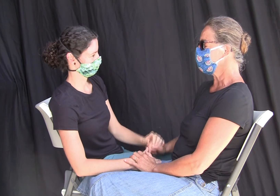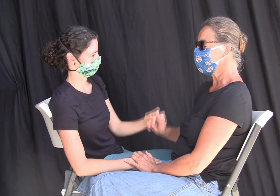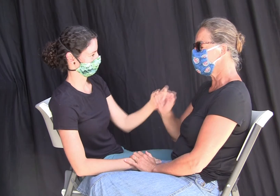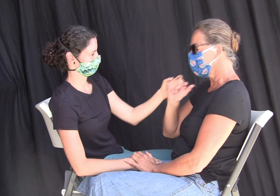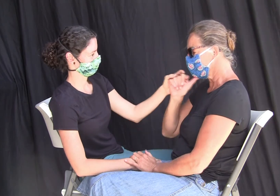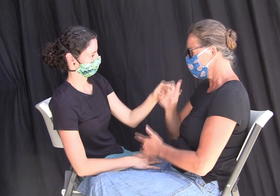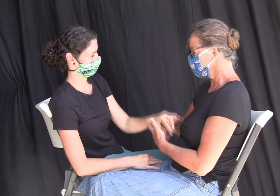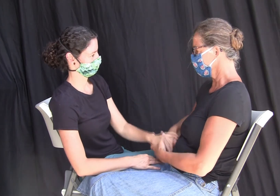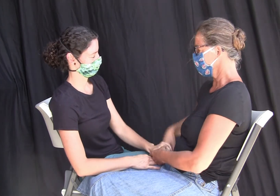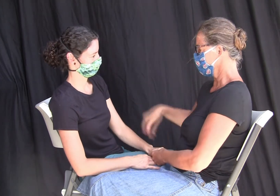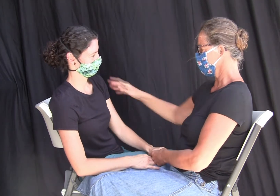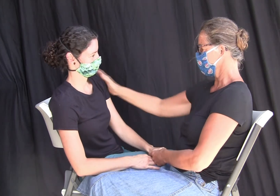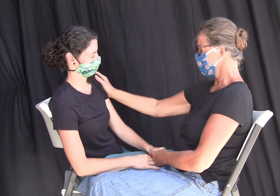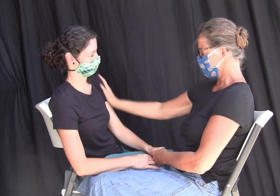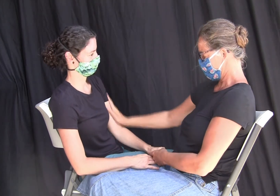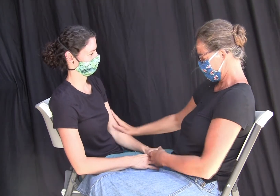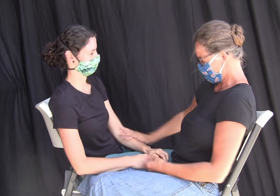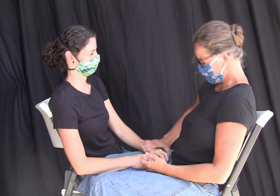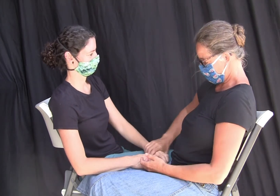Do not grab and pull the listener's hand.